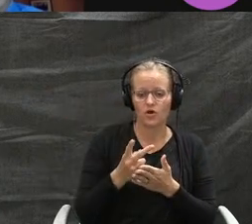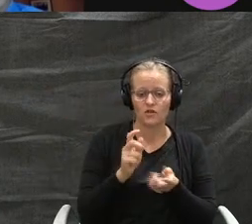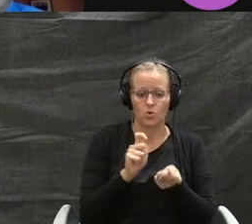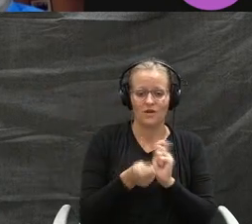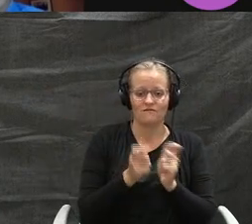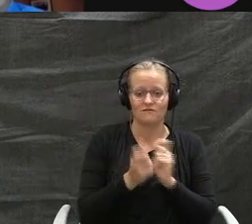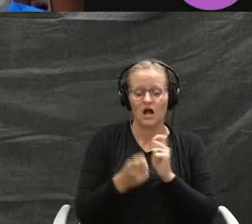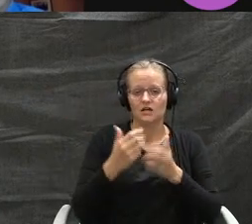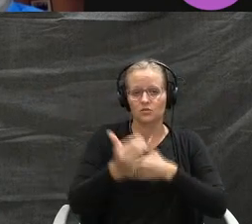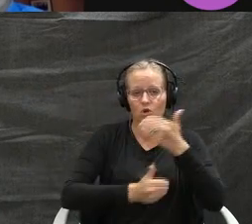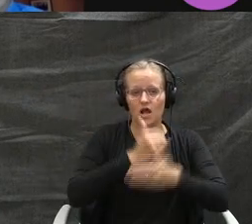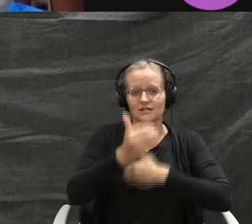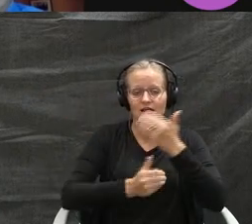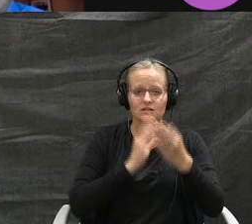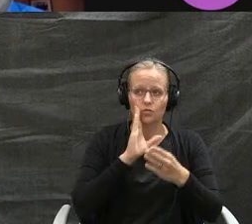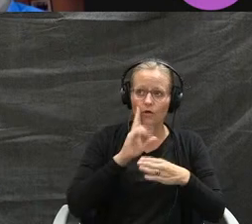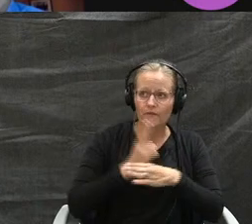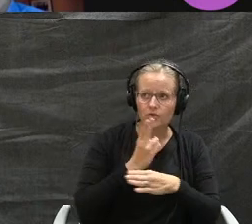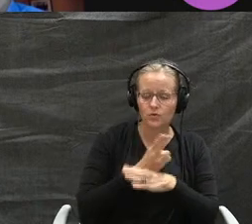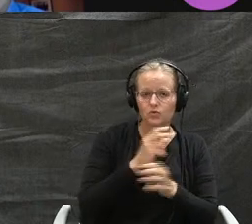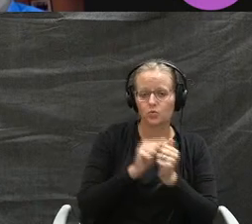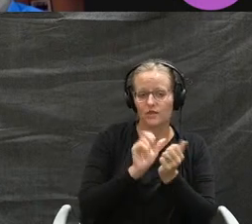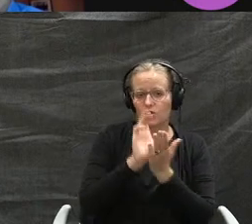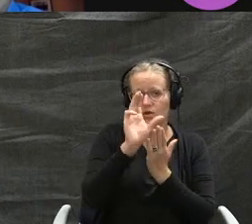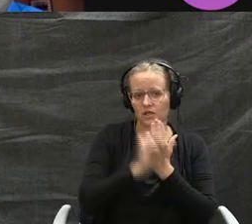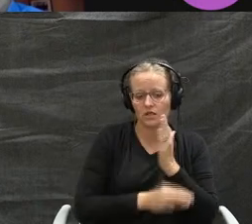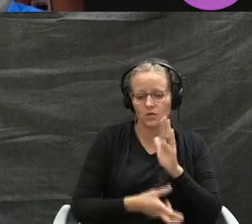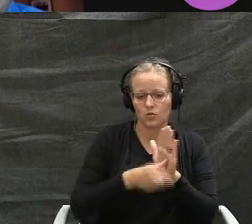will be utilized in curriculum review work beginning in January